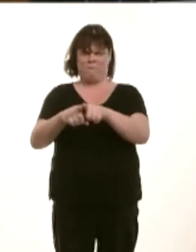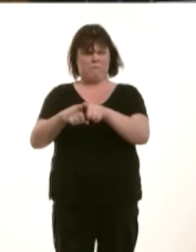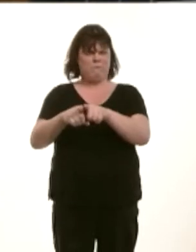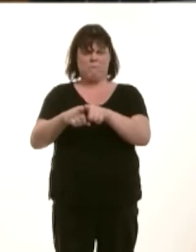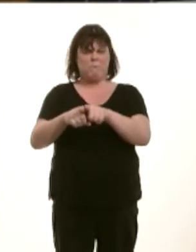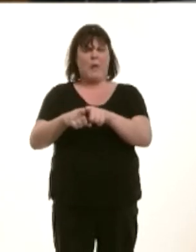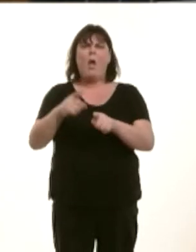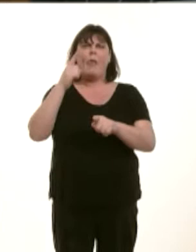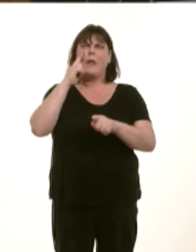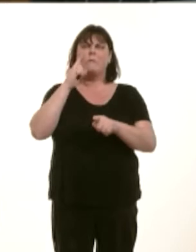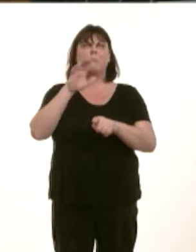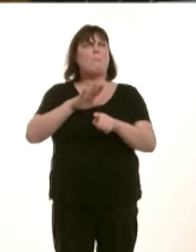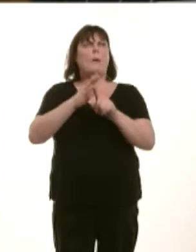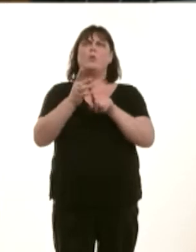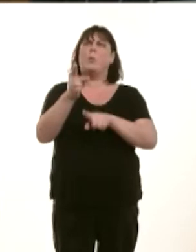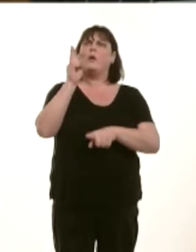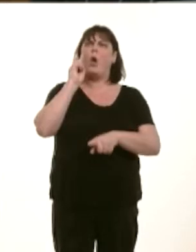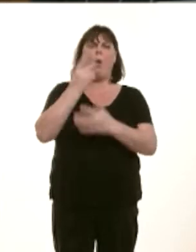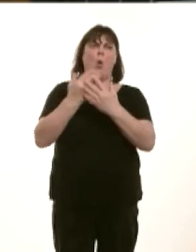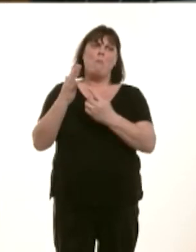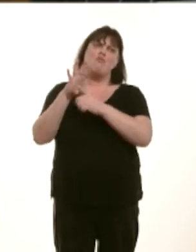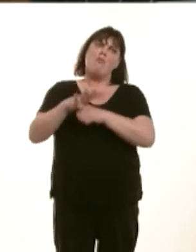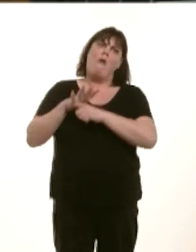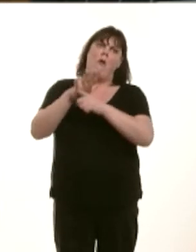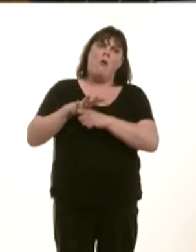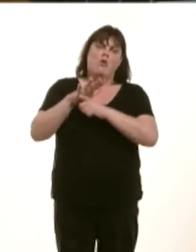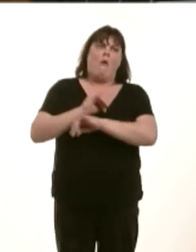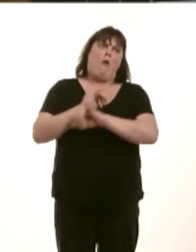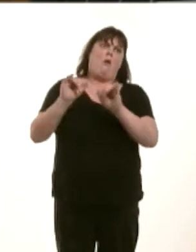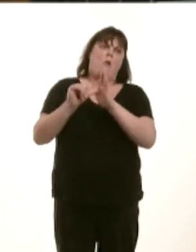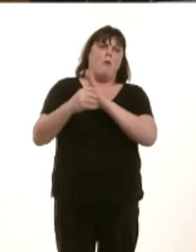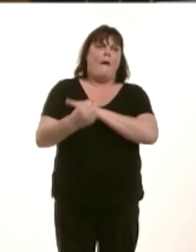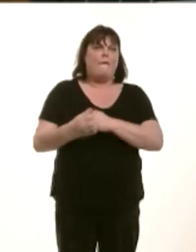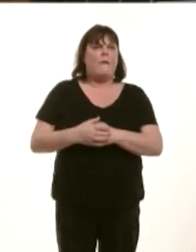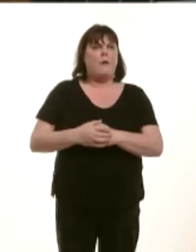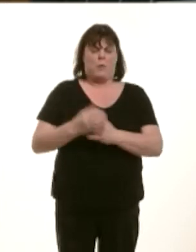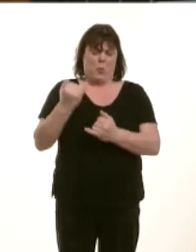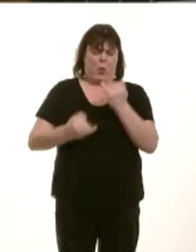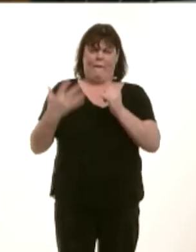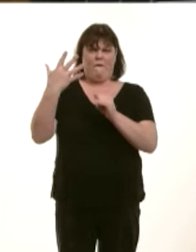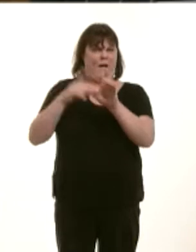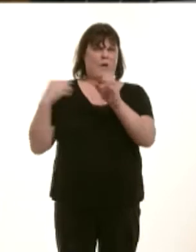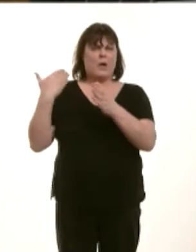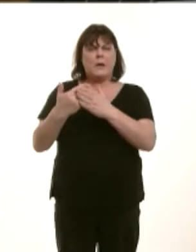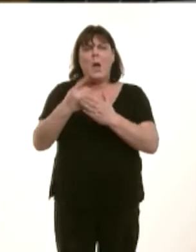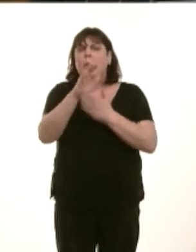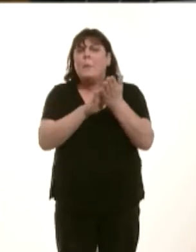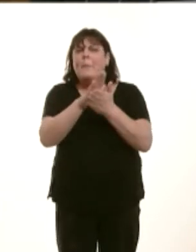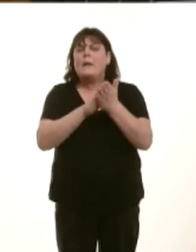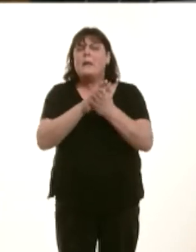itís about a fortnight ago now. That was the greatest pressure for five years. I think what she means is that the numbers of people coming through in December were below the